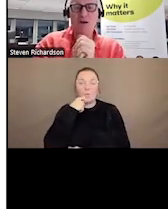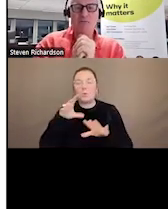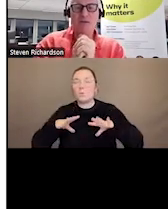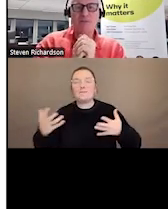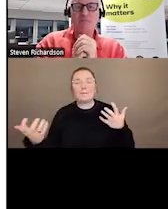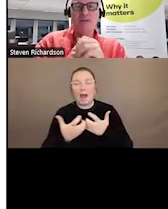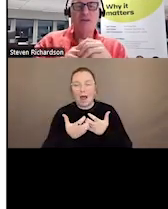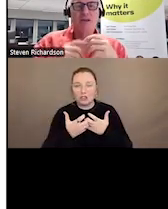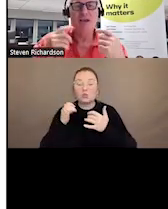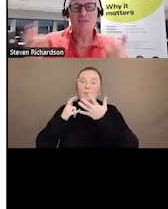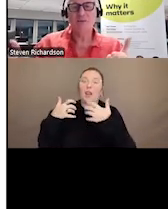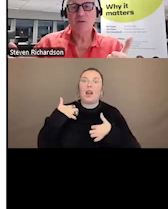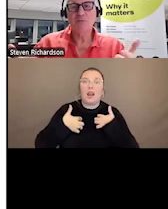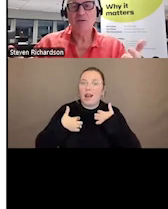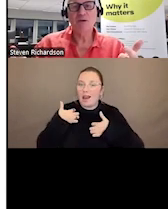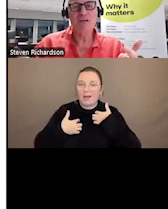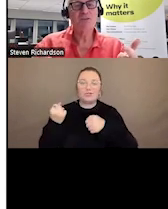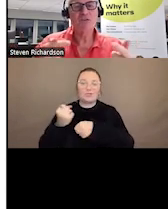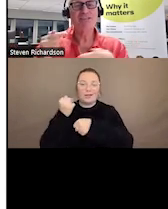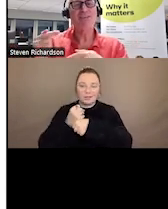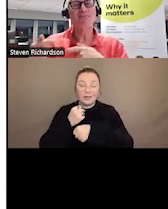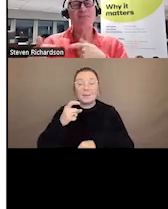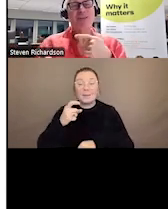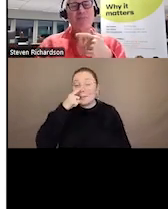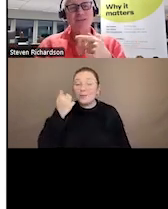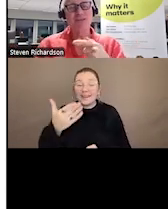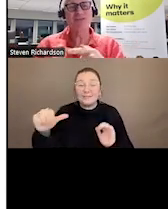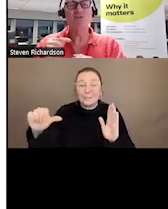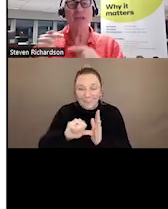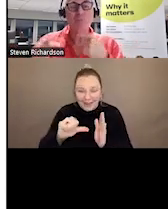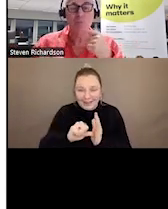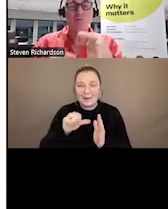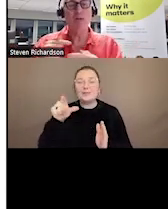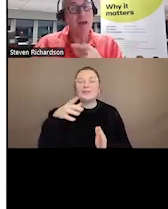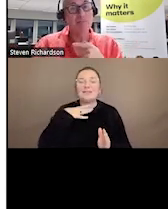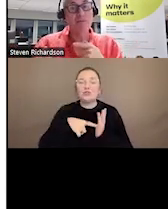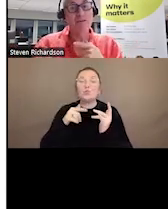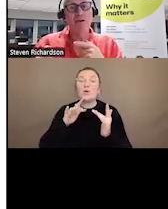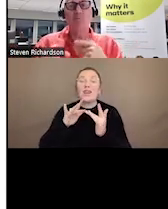of that. As I said, people give money so you have to have the capacity to network map. What